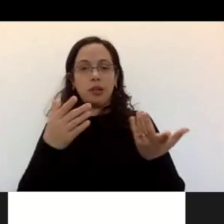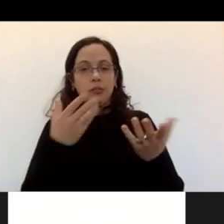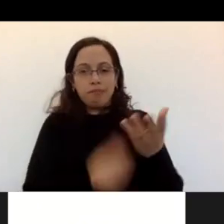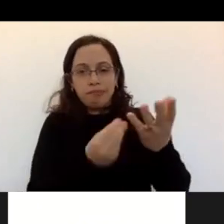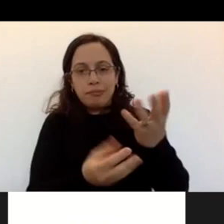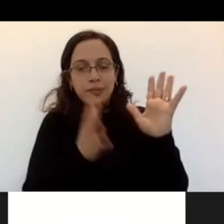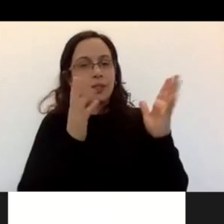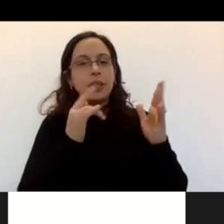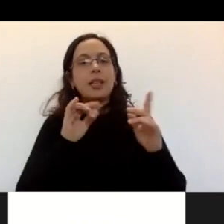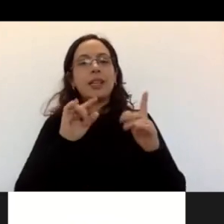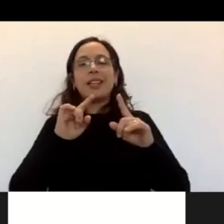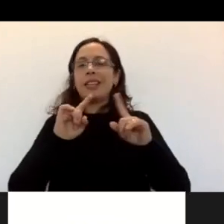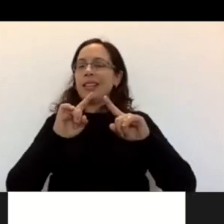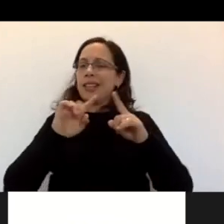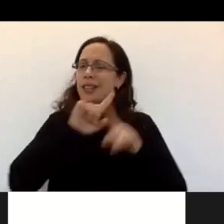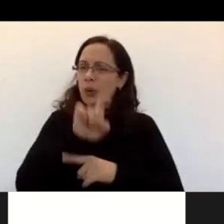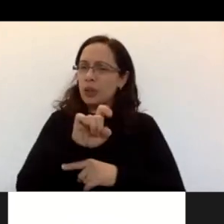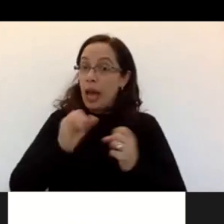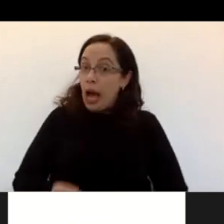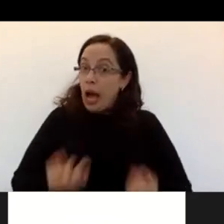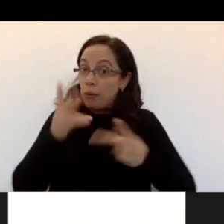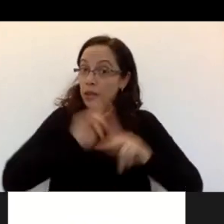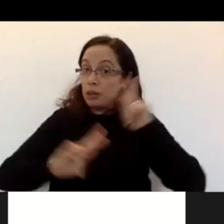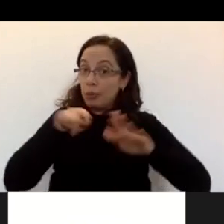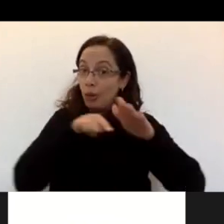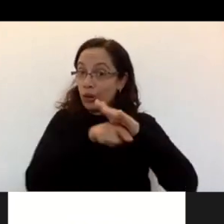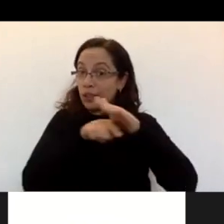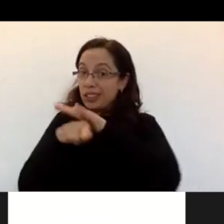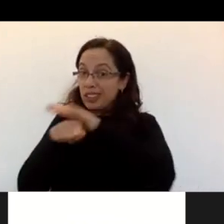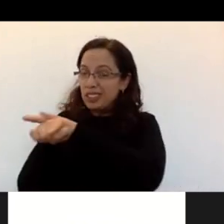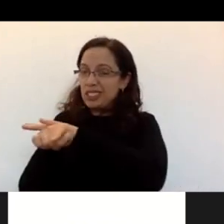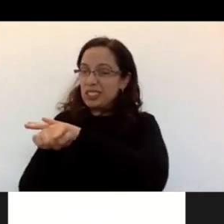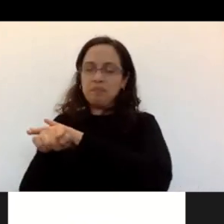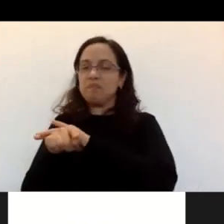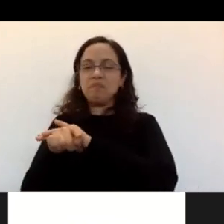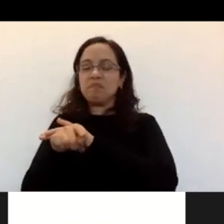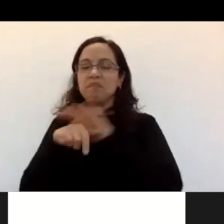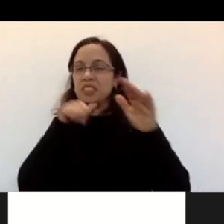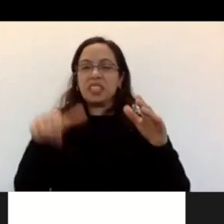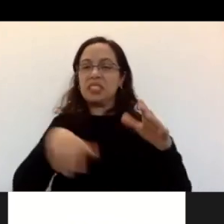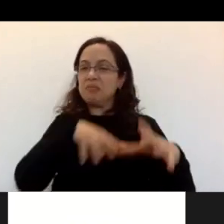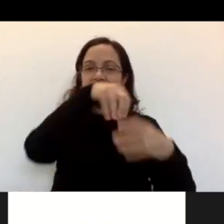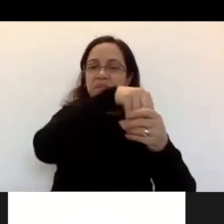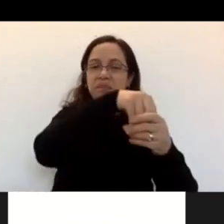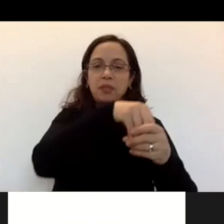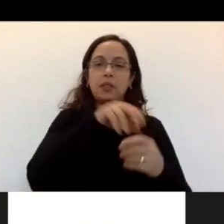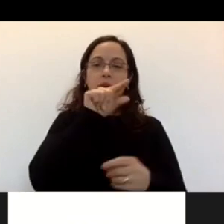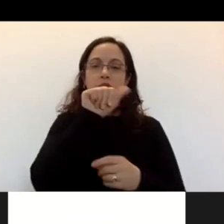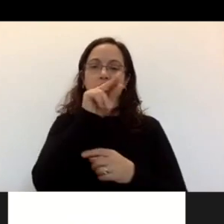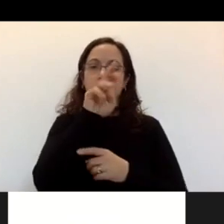is is technically irrelevant to the definition of genocide um, I think that we need to–as